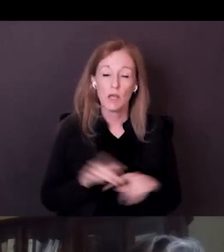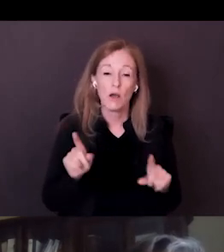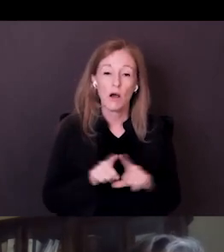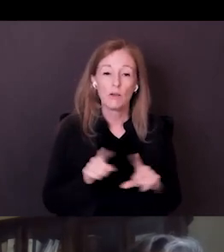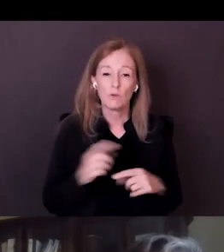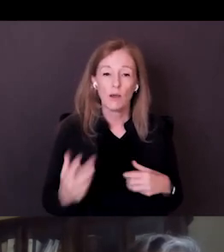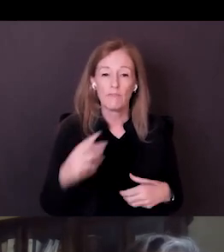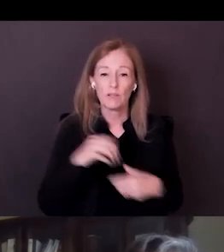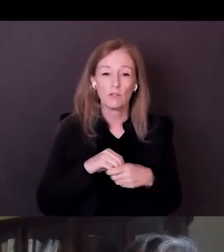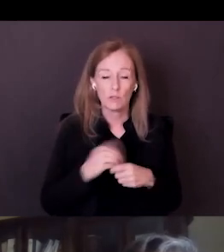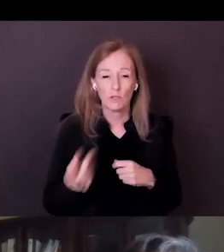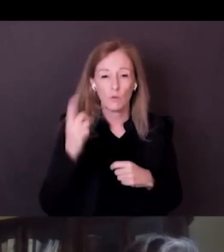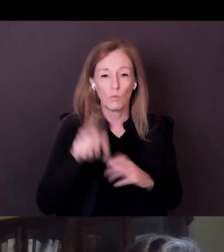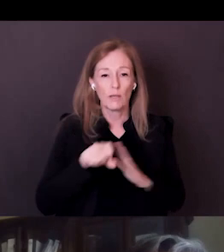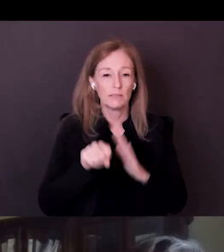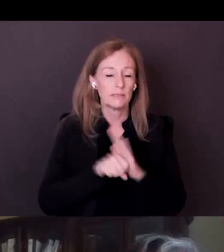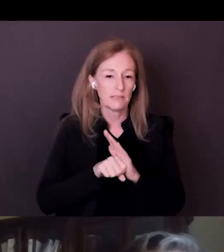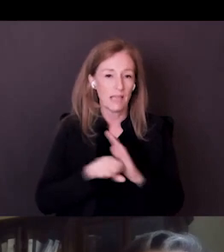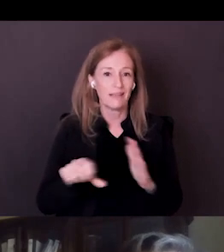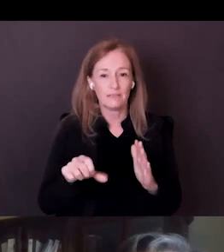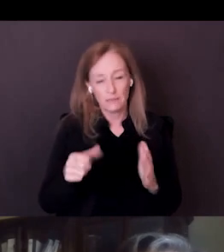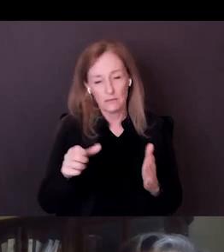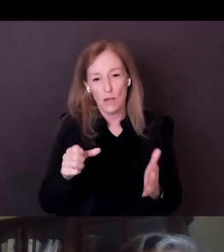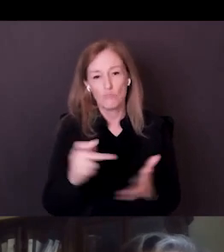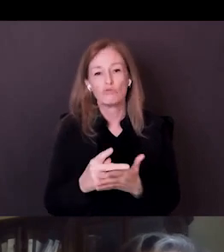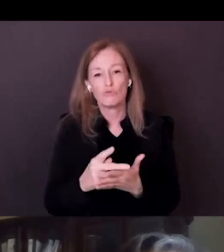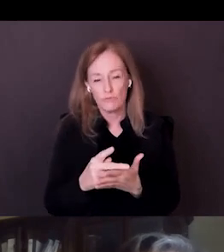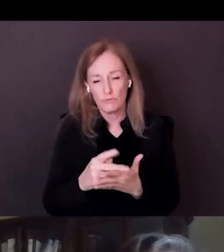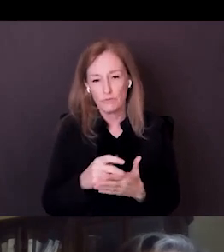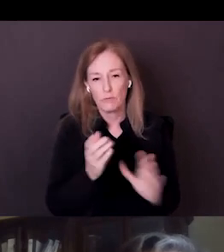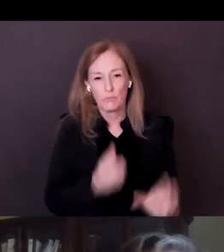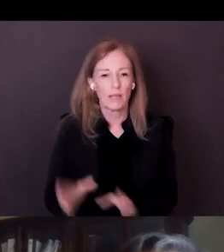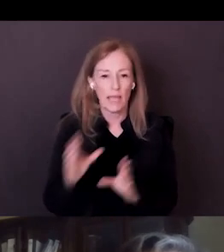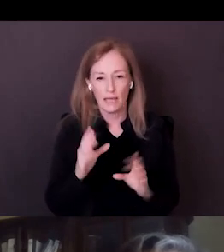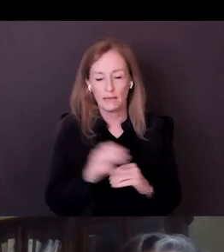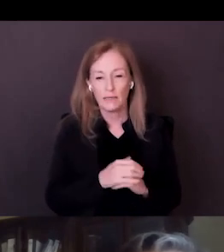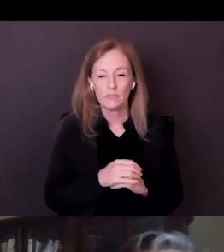THE STATES PLANS. THERE IS A PROCESS THAT MEDICAID HAS TO GO THROUGH